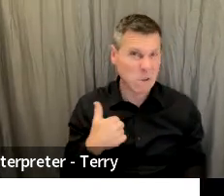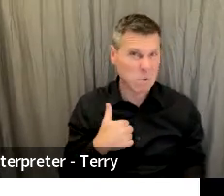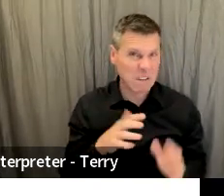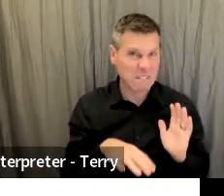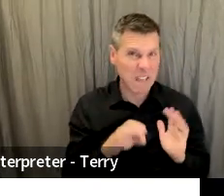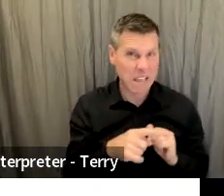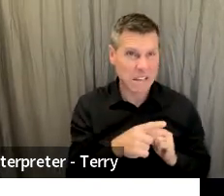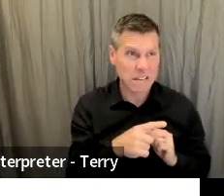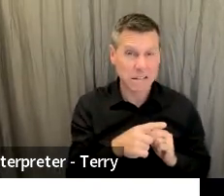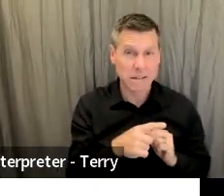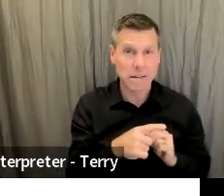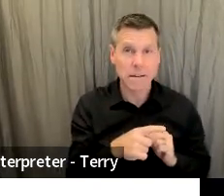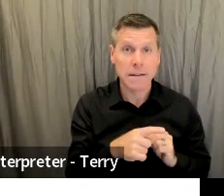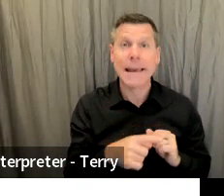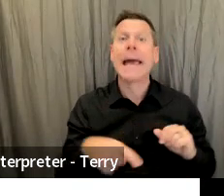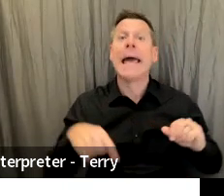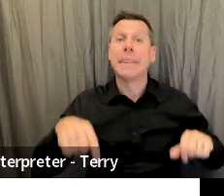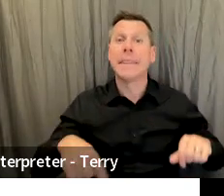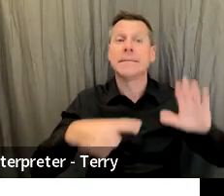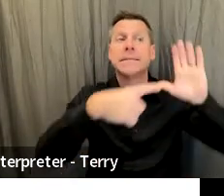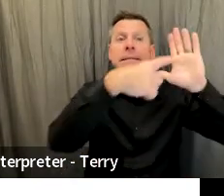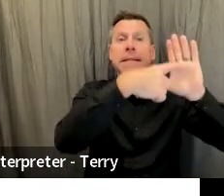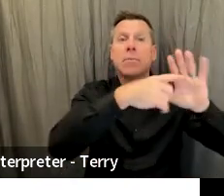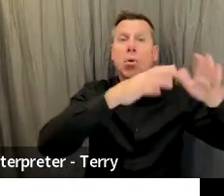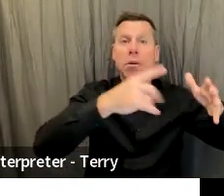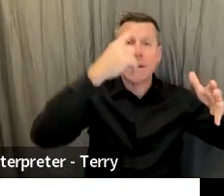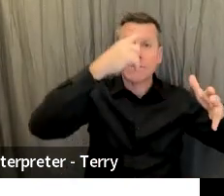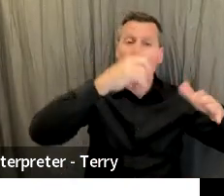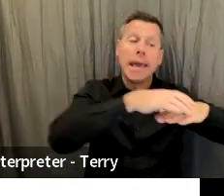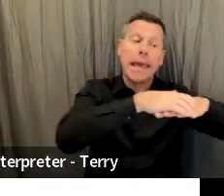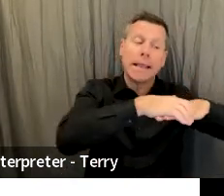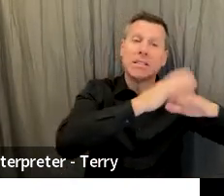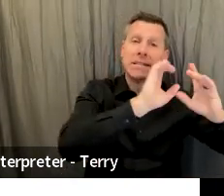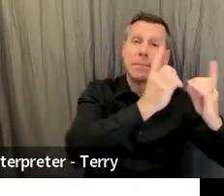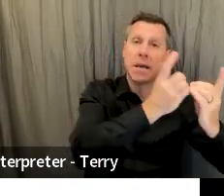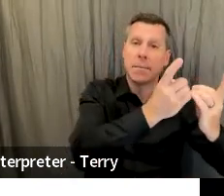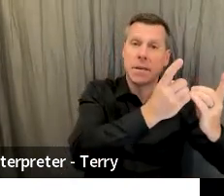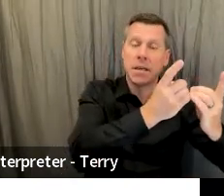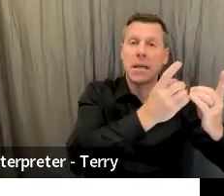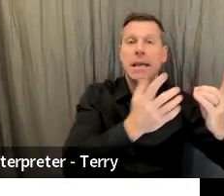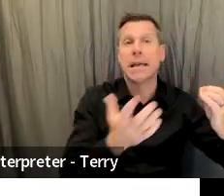So because this sample course was created for the English department, it is not public.